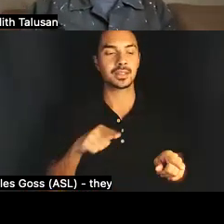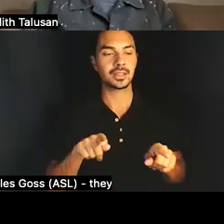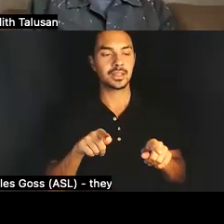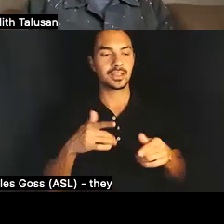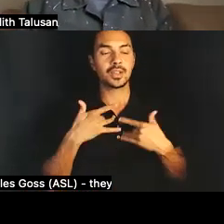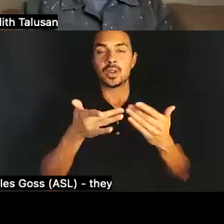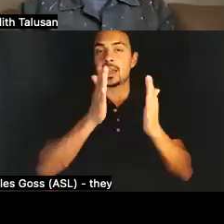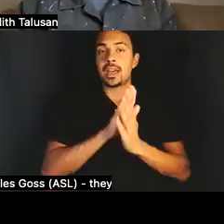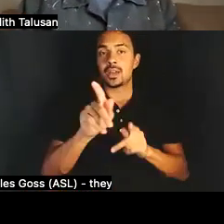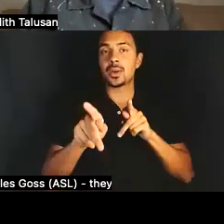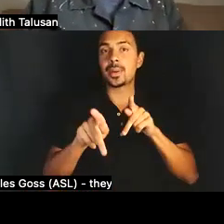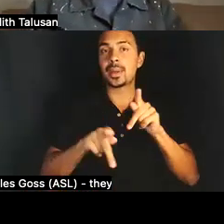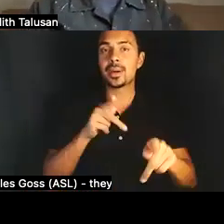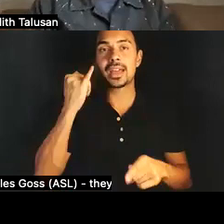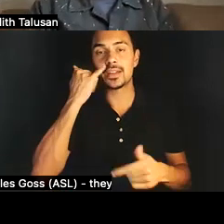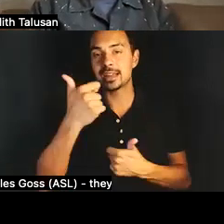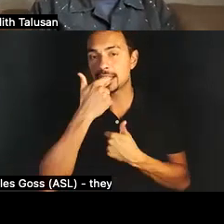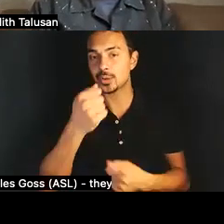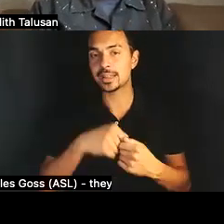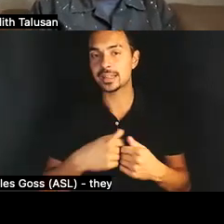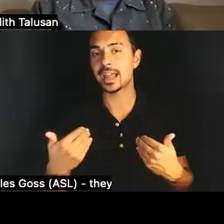ask those people